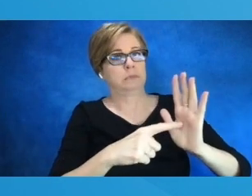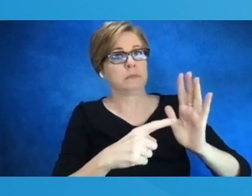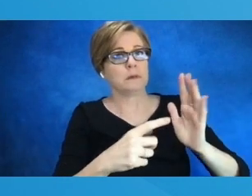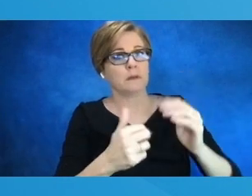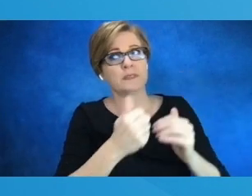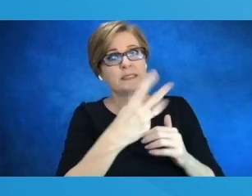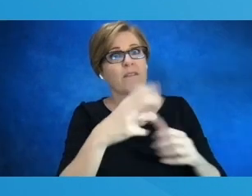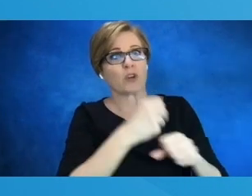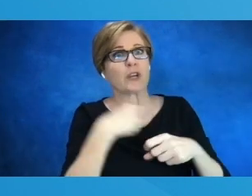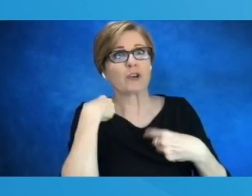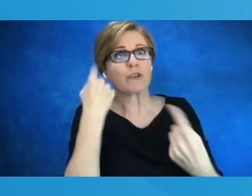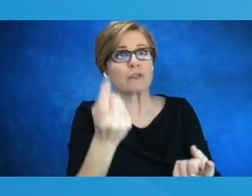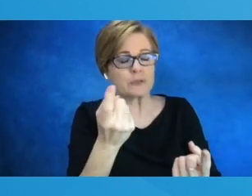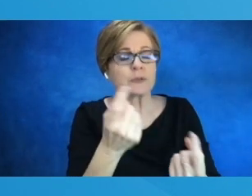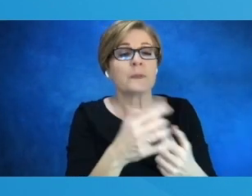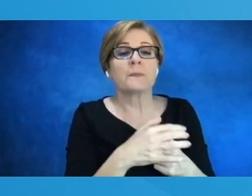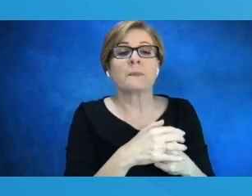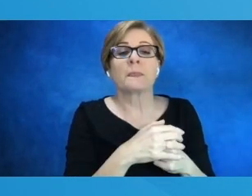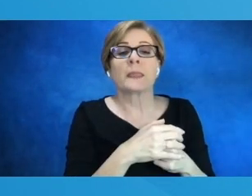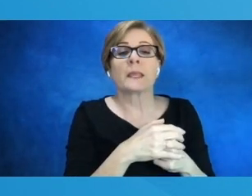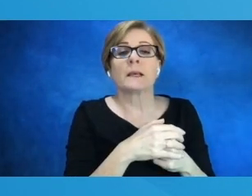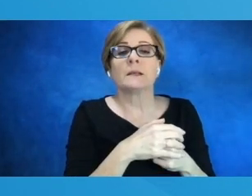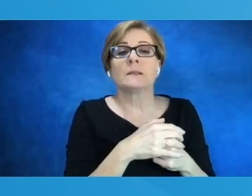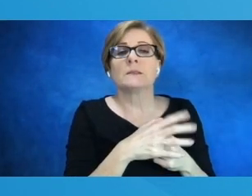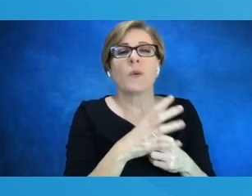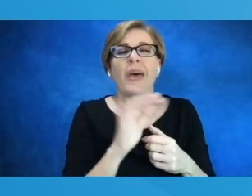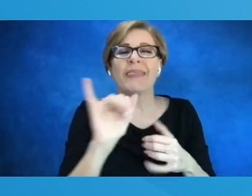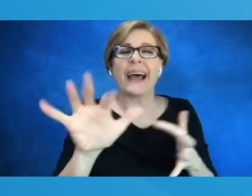And that's sort of part of it that that destruction.